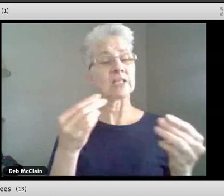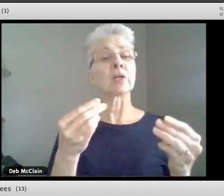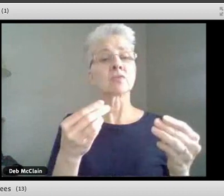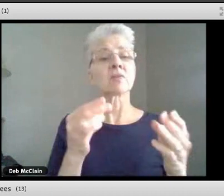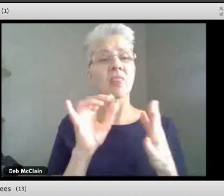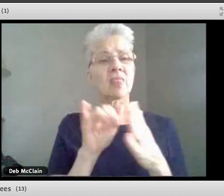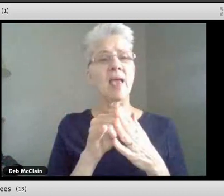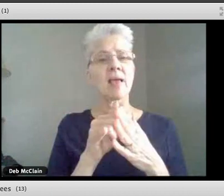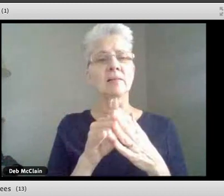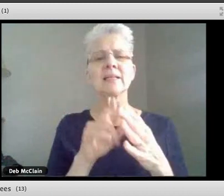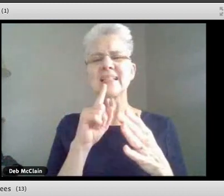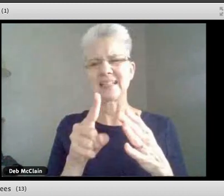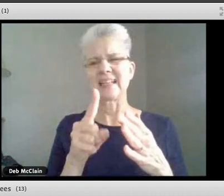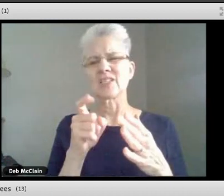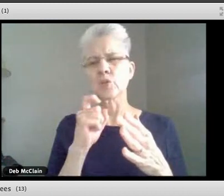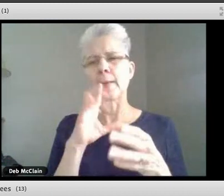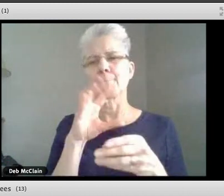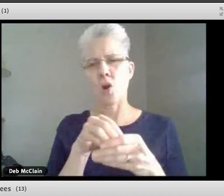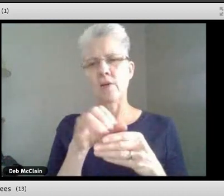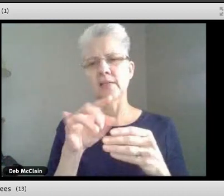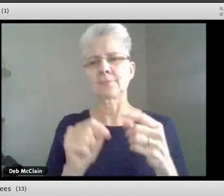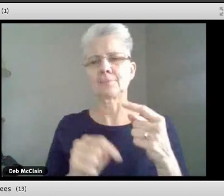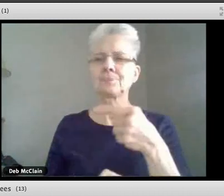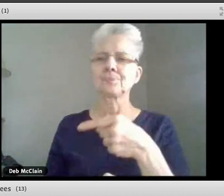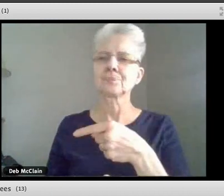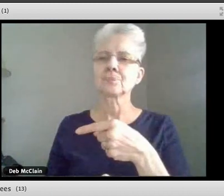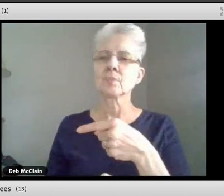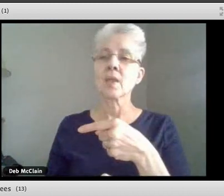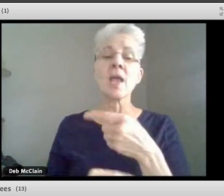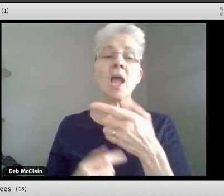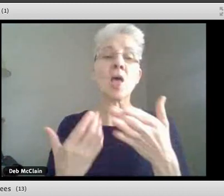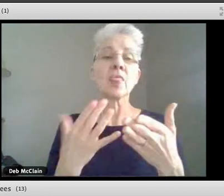The other thing is you want your vendors on board, the people that, you know, we pay tons of money